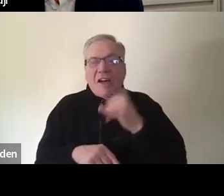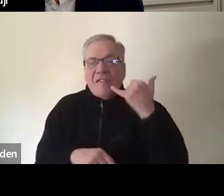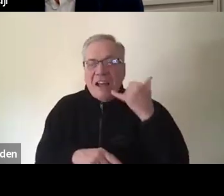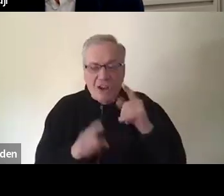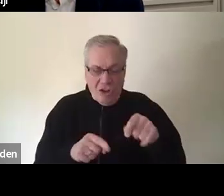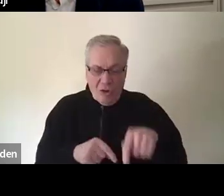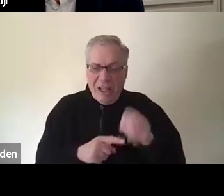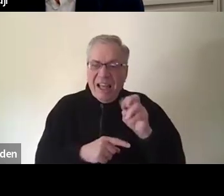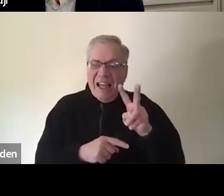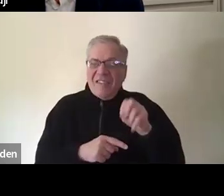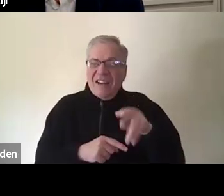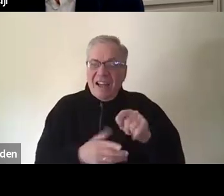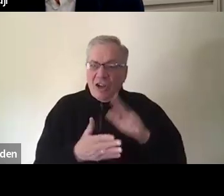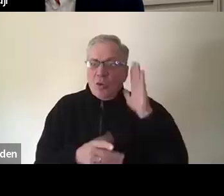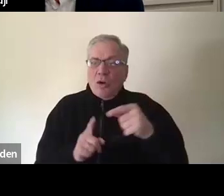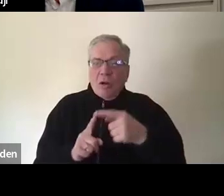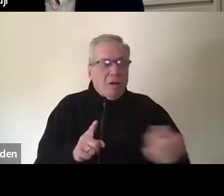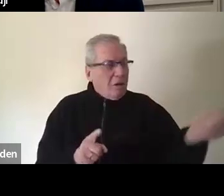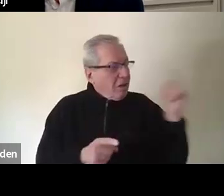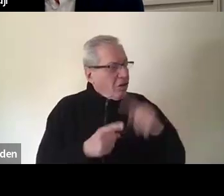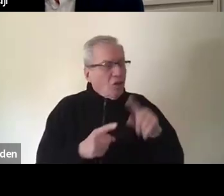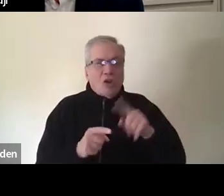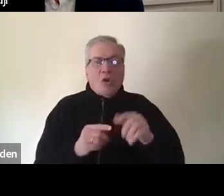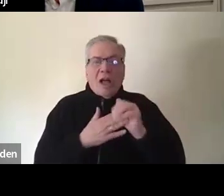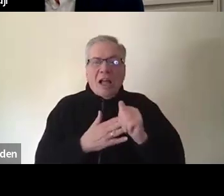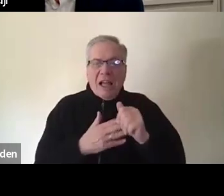somehow it would get back to the leadership and the students would say you've got spies